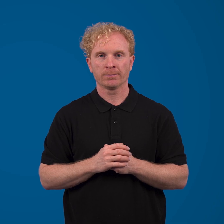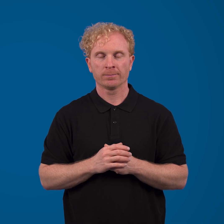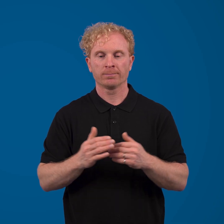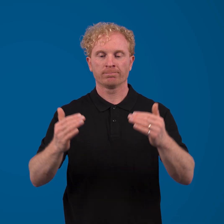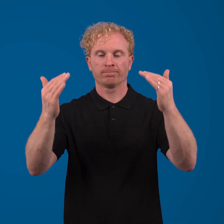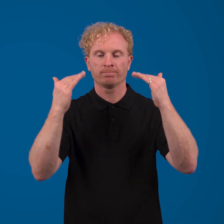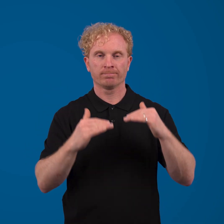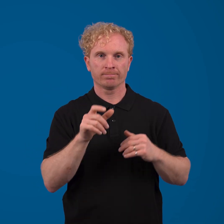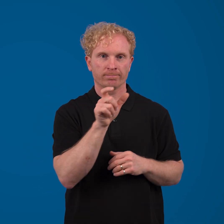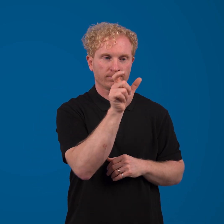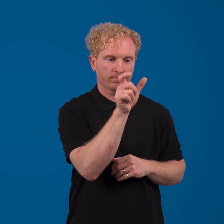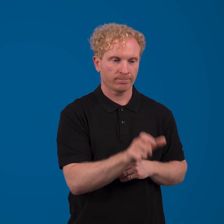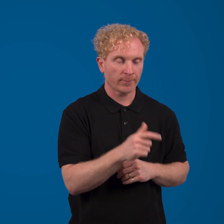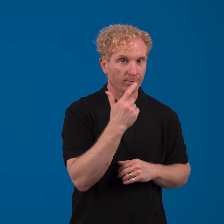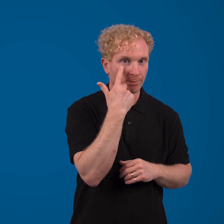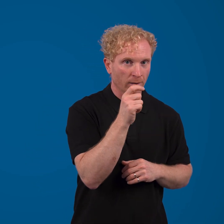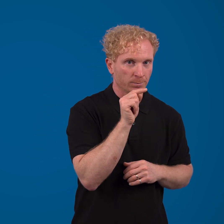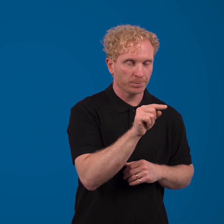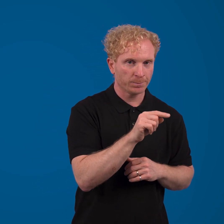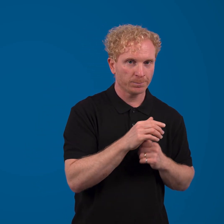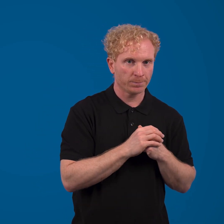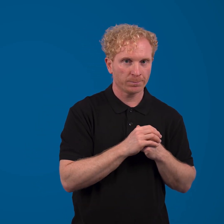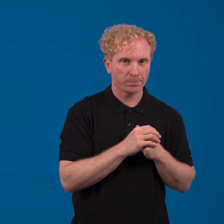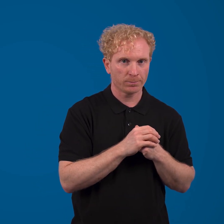Finding: